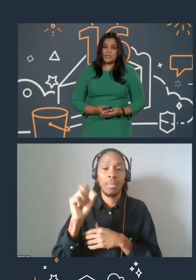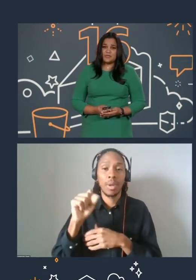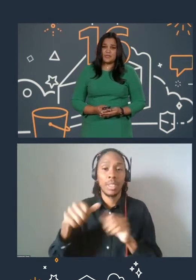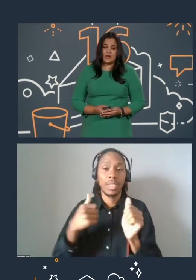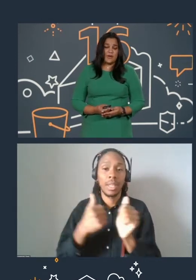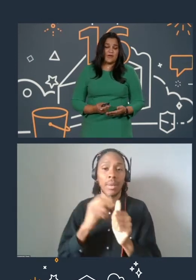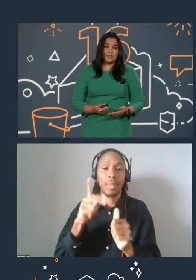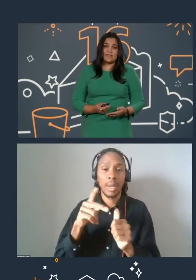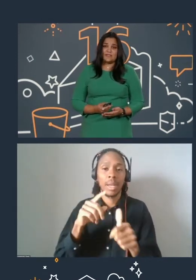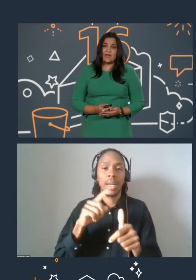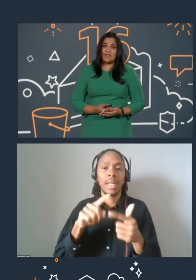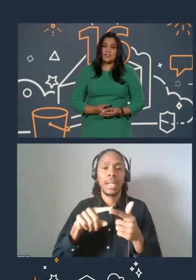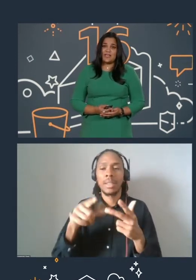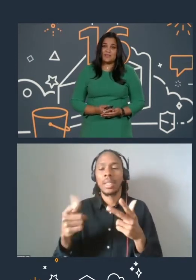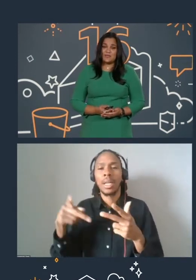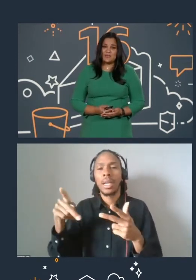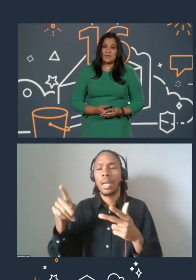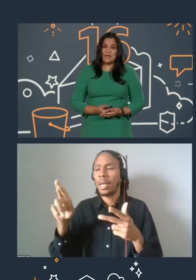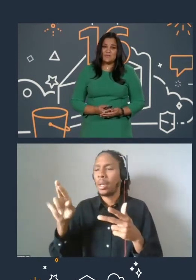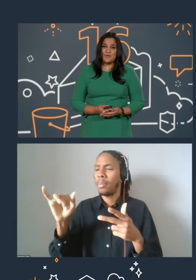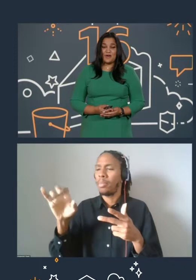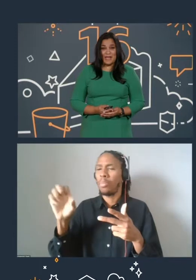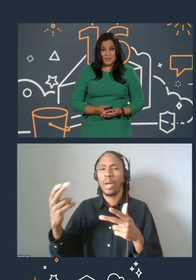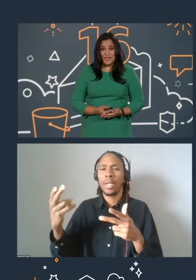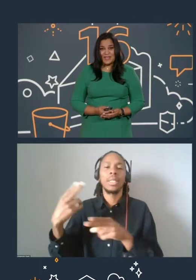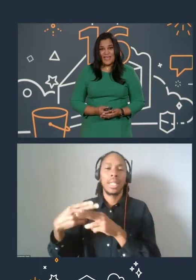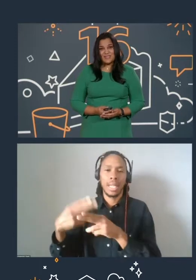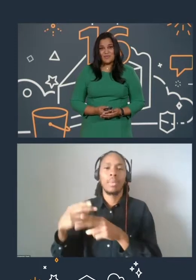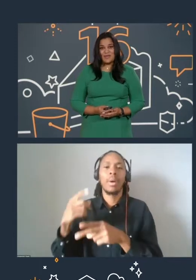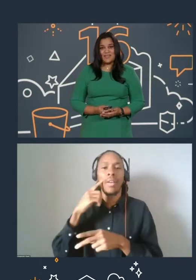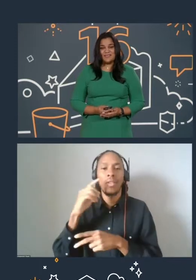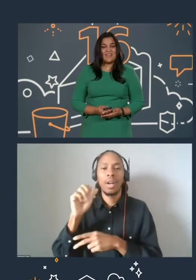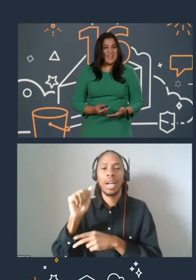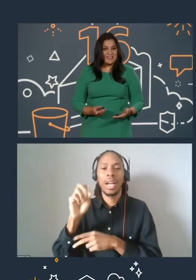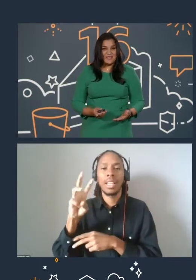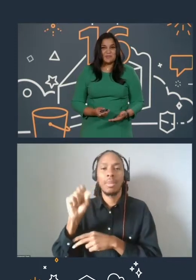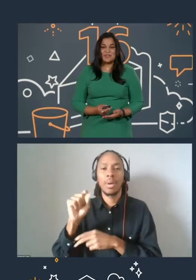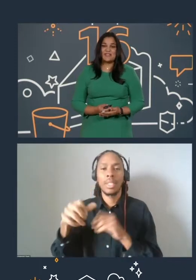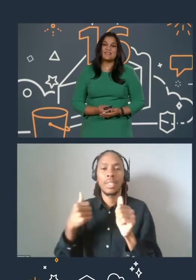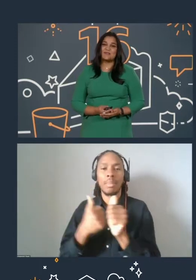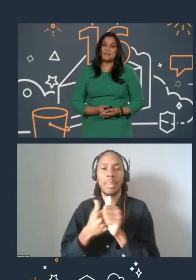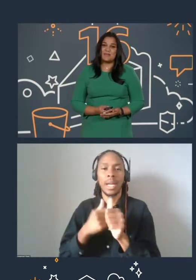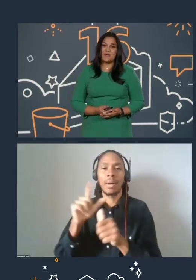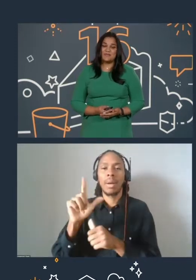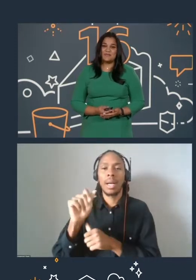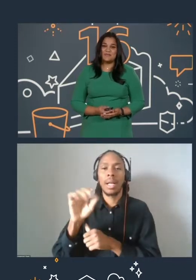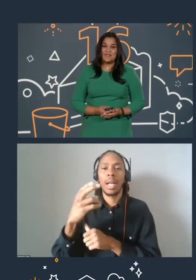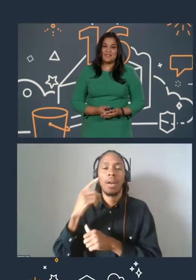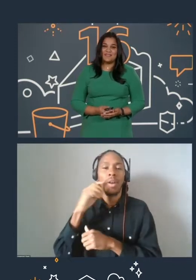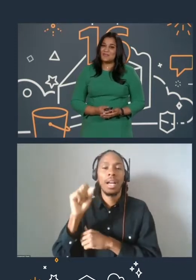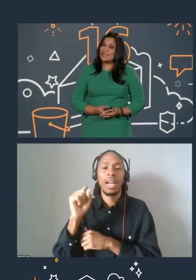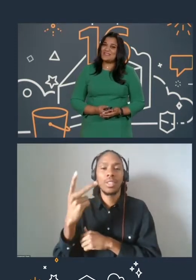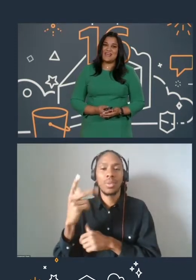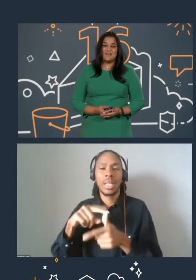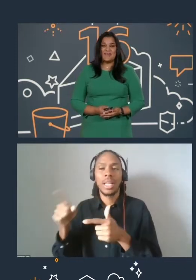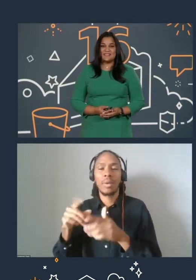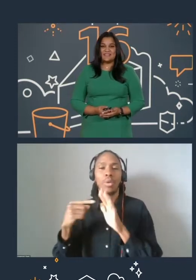to talk about our latest launch, AWS Backup for Amazon S3, and he'll present us a little demo. So let's dive in!